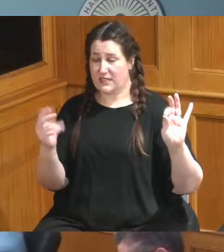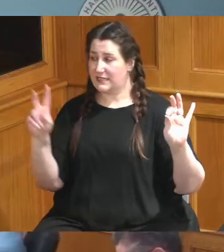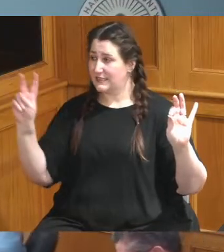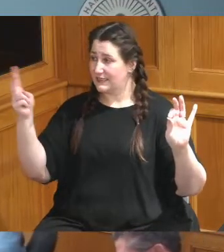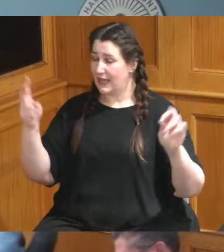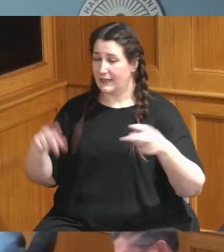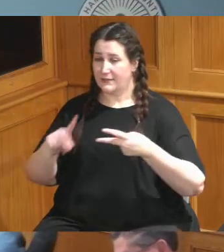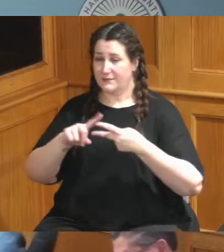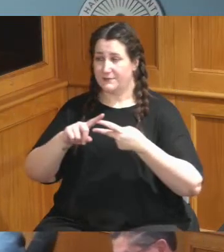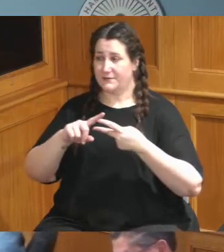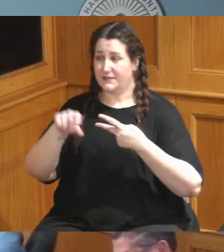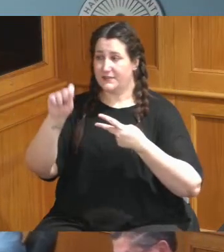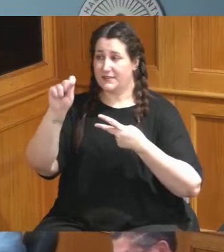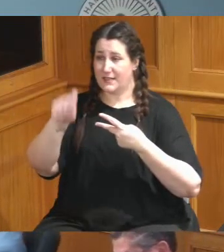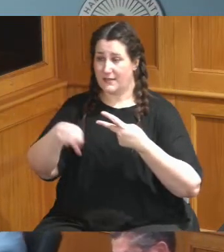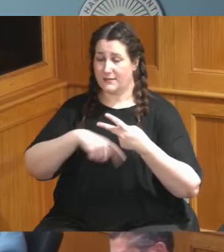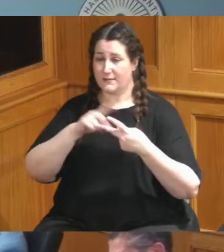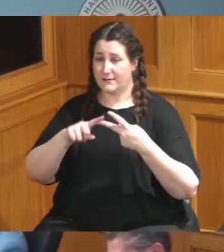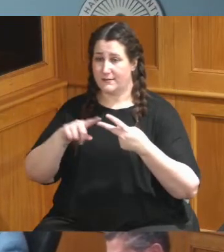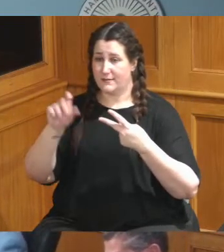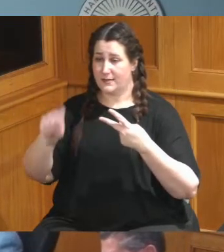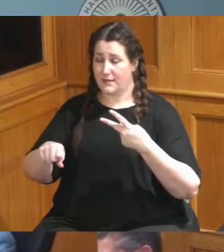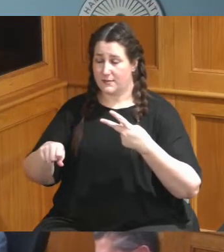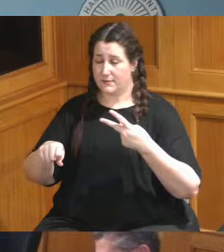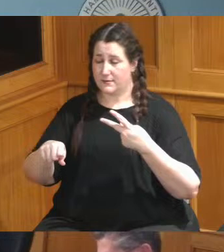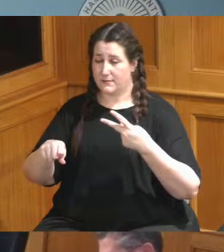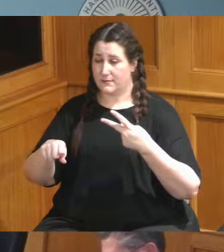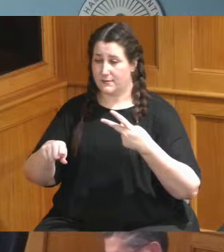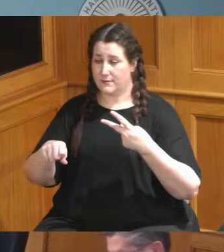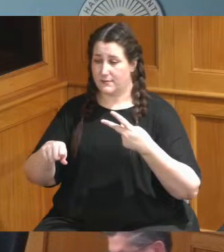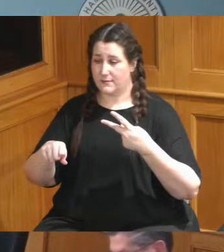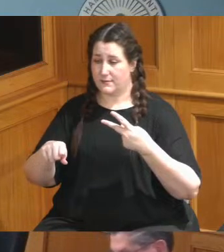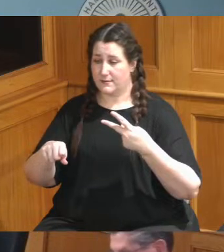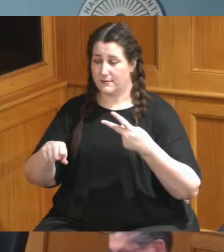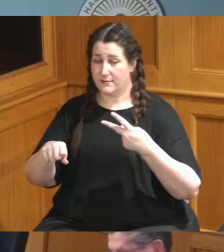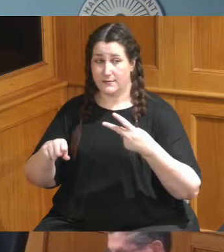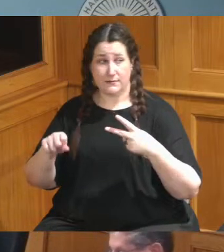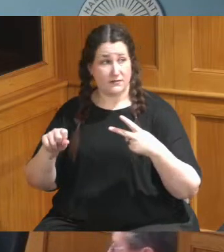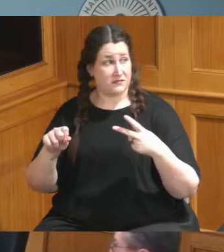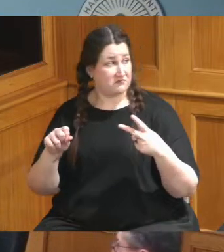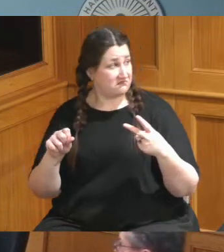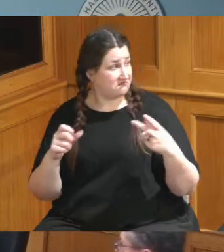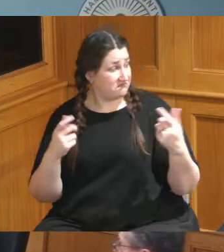Commissioner Summerow Dumas. Yes. Commissioner Reece. Yes. No further business to come before